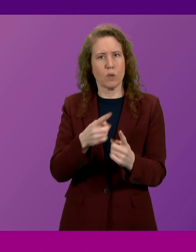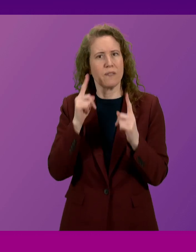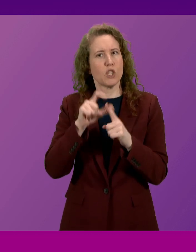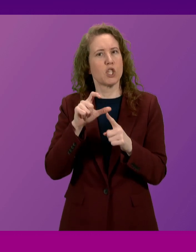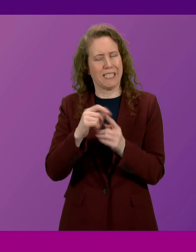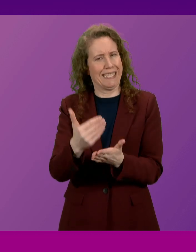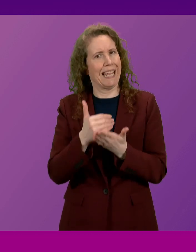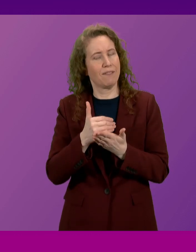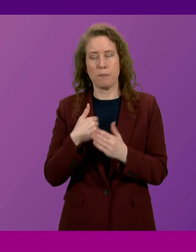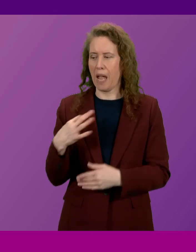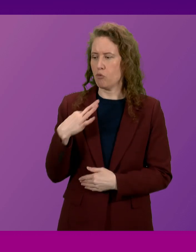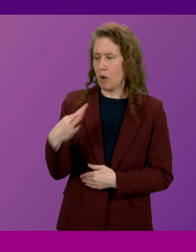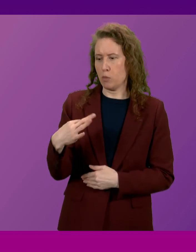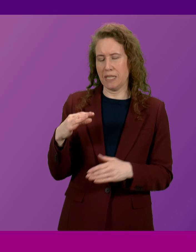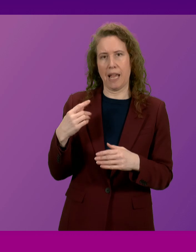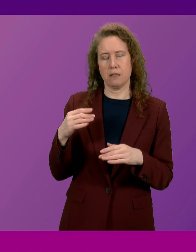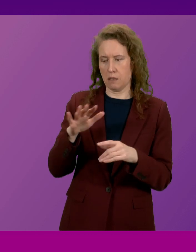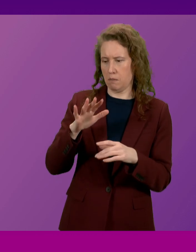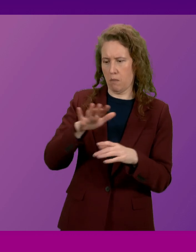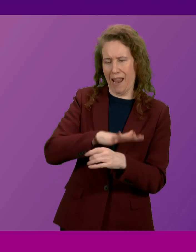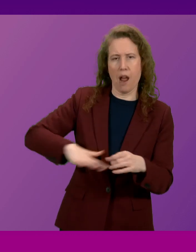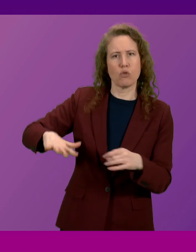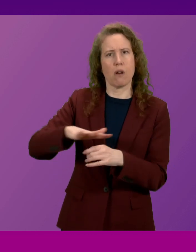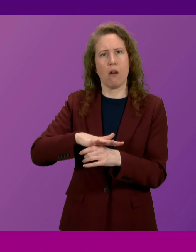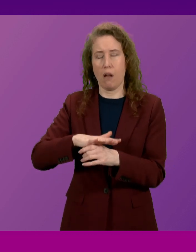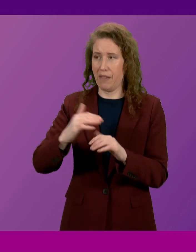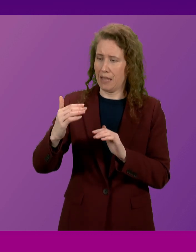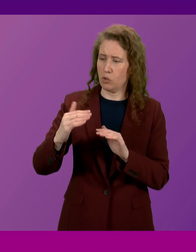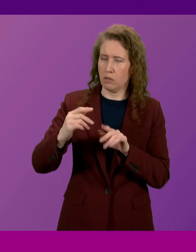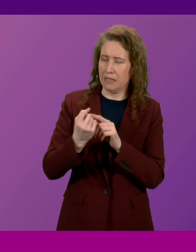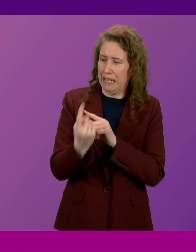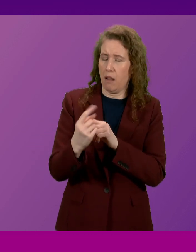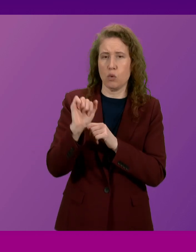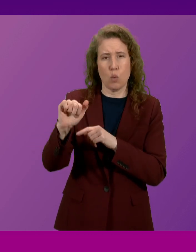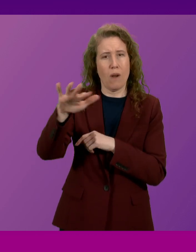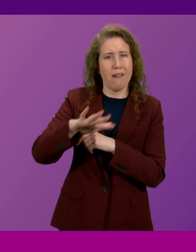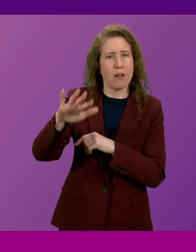I represent a parliamentary constituency that adjoins Mr FitzPatrick’s constituency